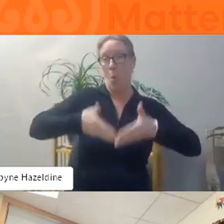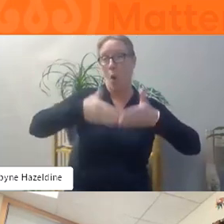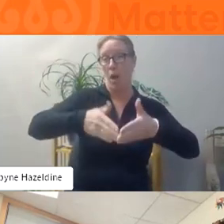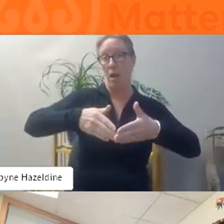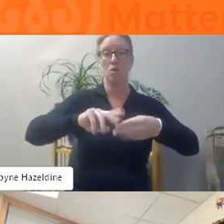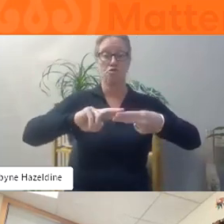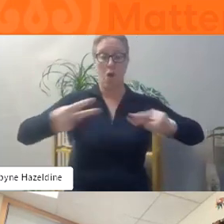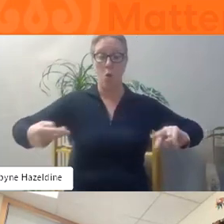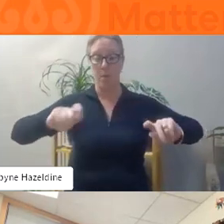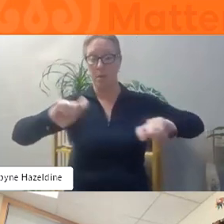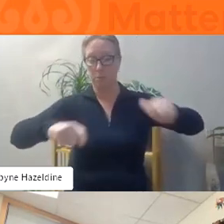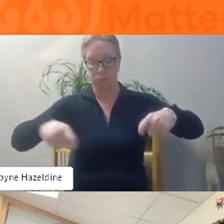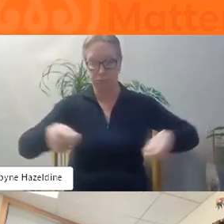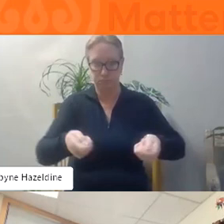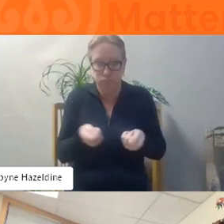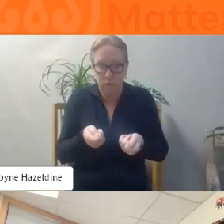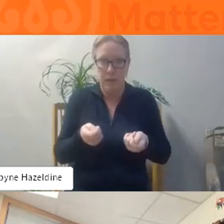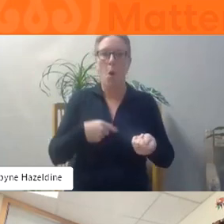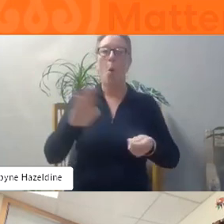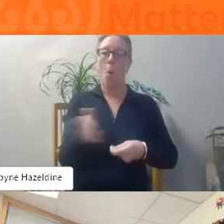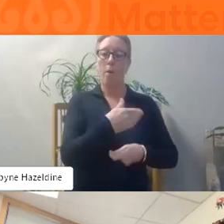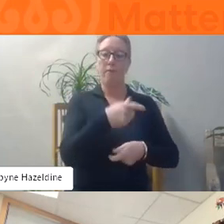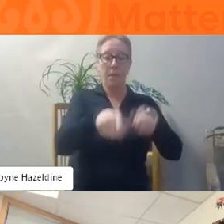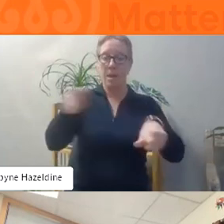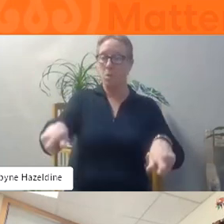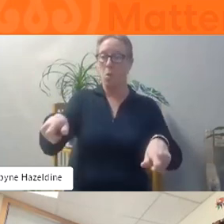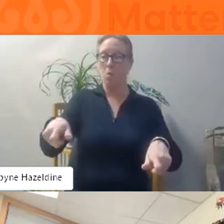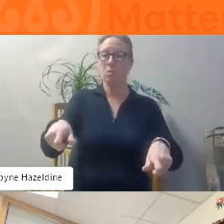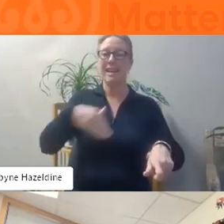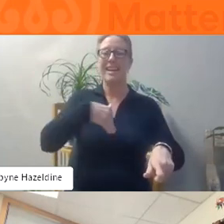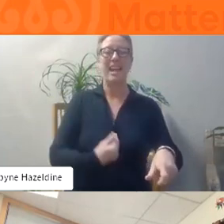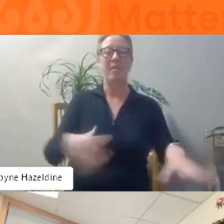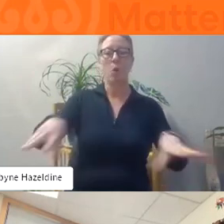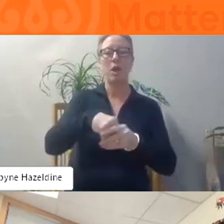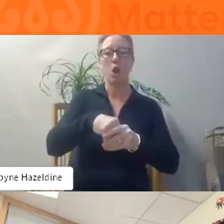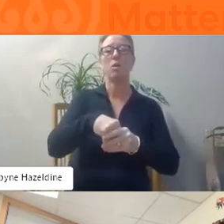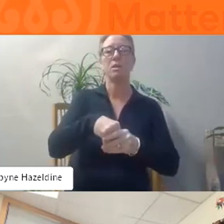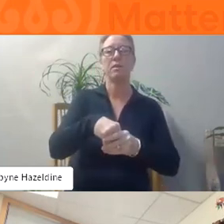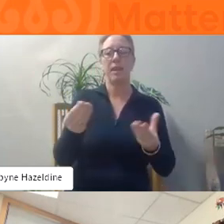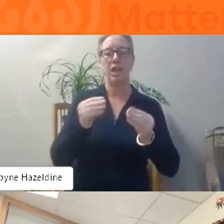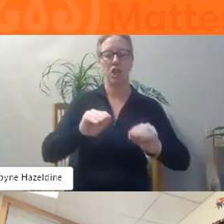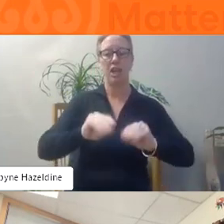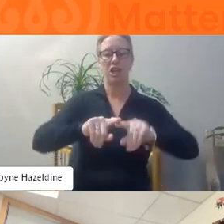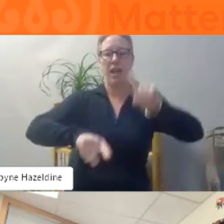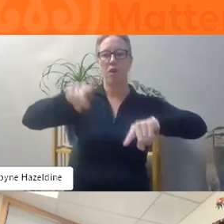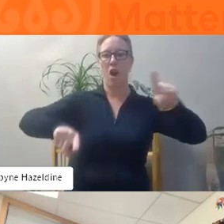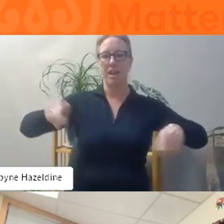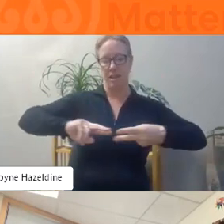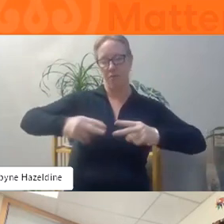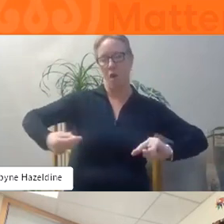we need to create that inclusive education system are those lashings, and there are a variety of lashings that do a variety of jobs, and